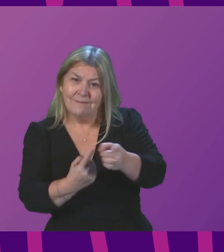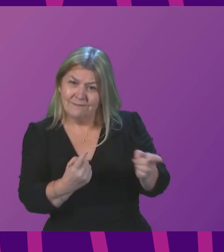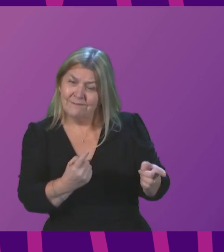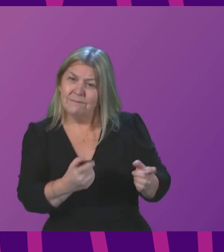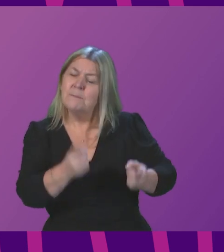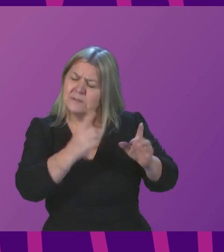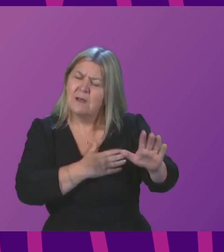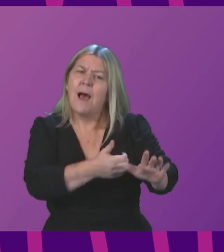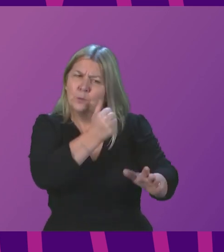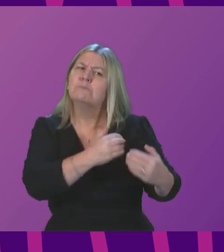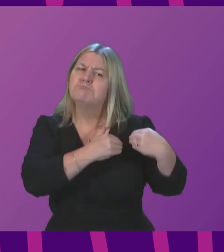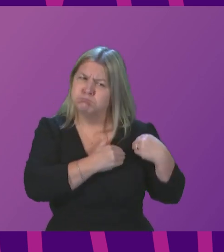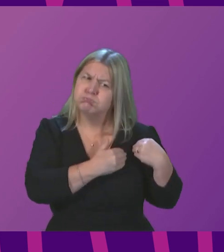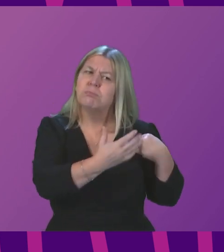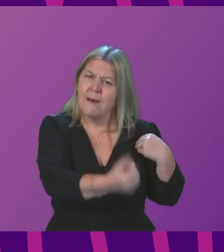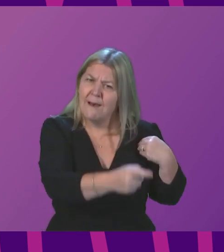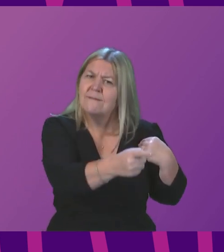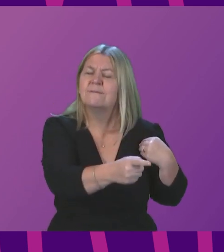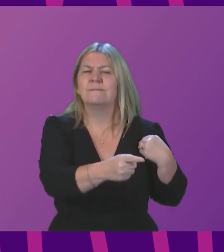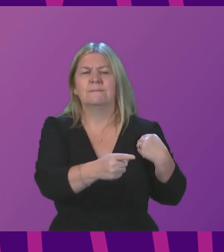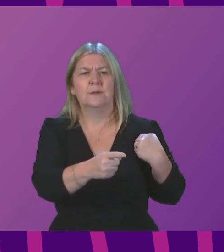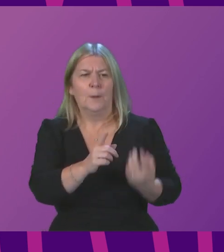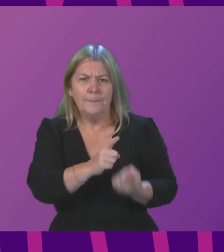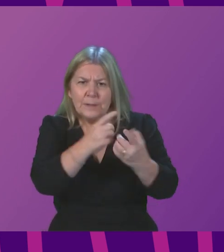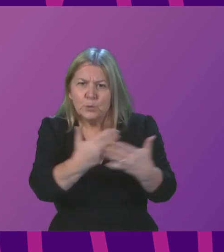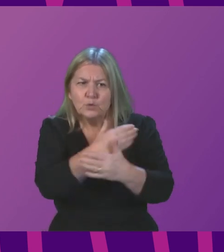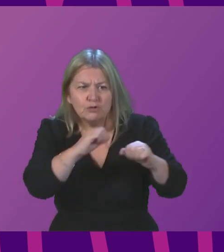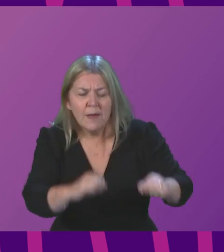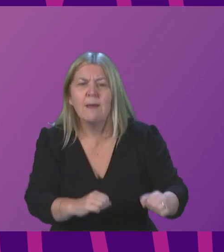her duties extremely seriously—to meet the new chair and the new board members. I hope